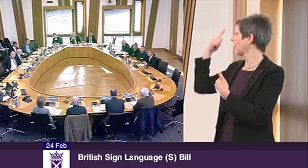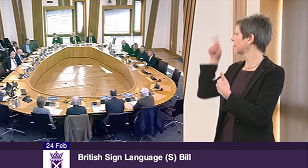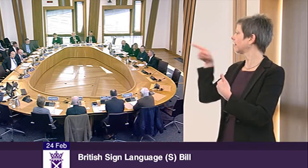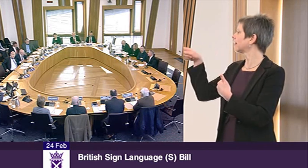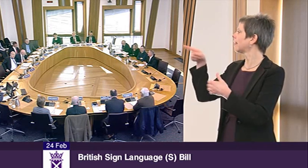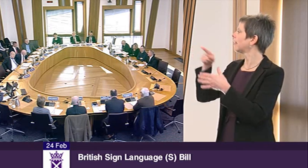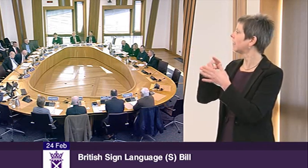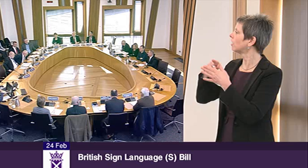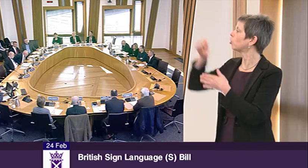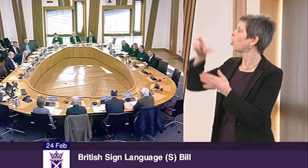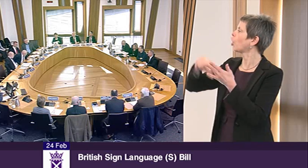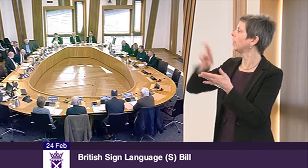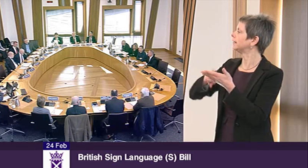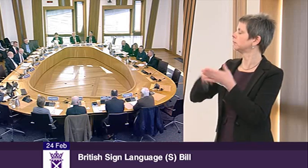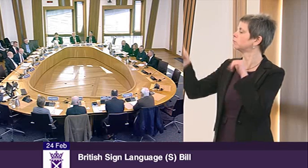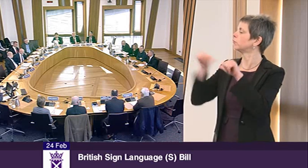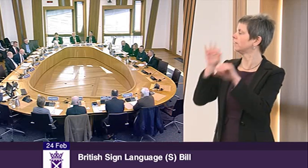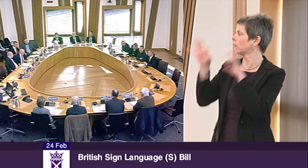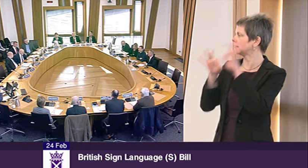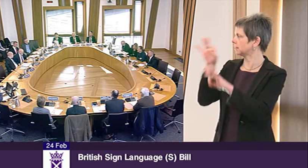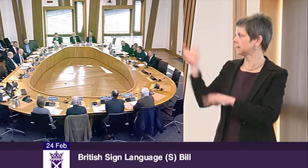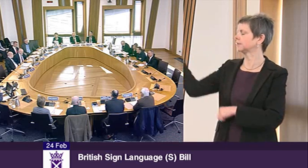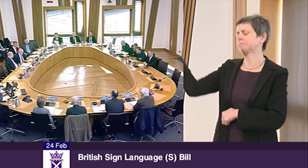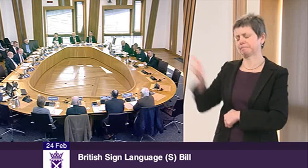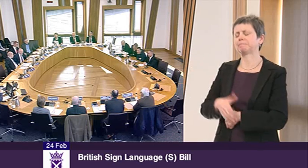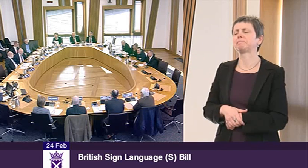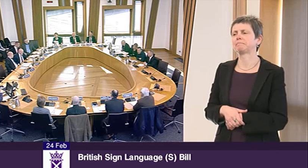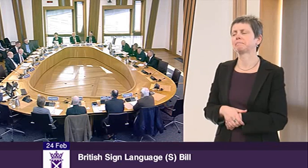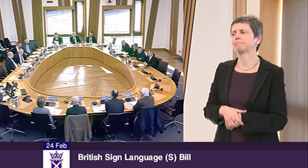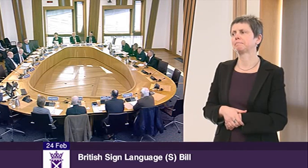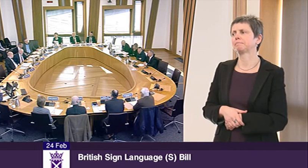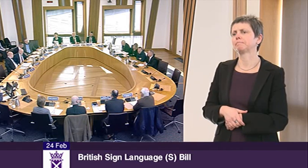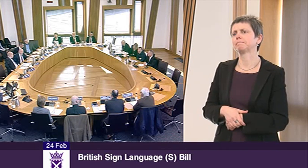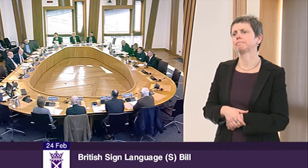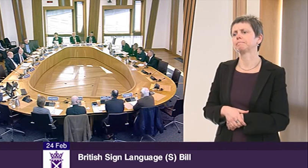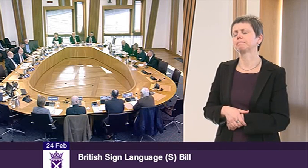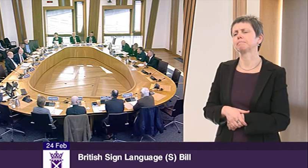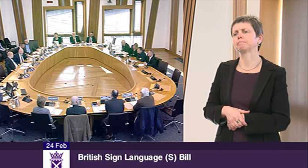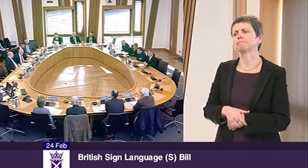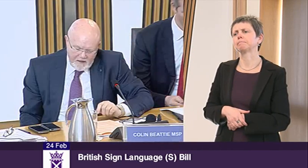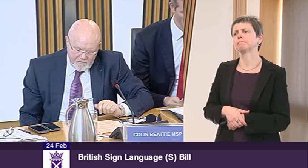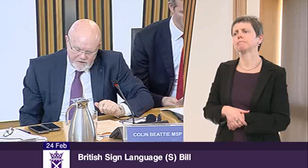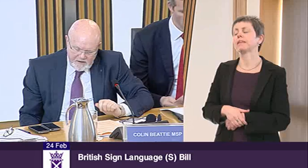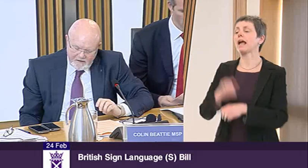Colin Beattie: I would like to explore the effectiveness of the Gaelic Language (Scotland)